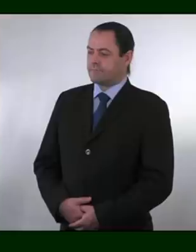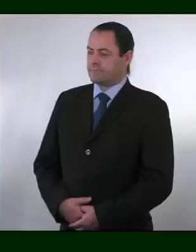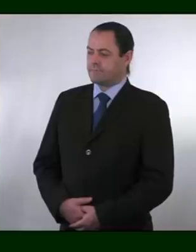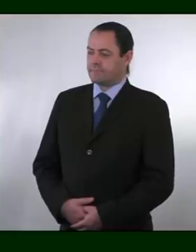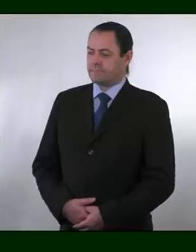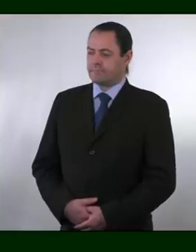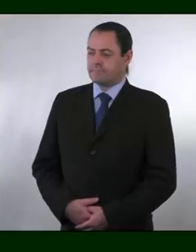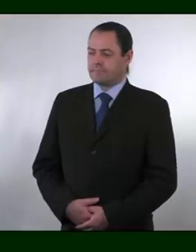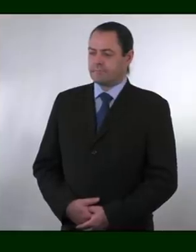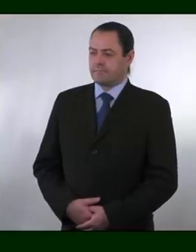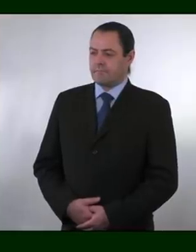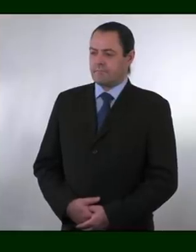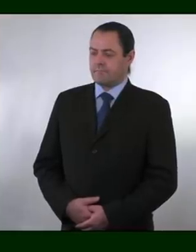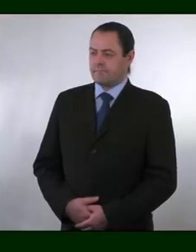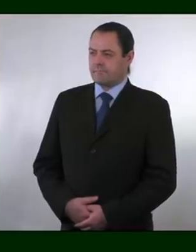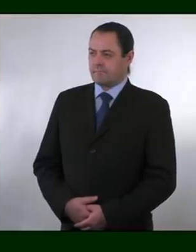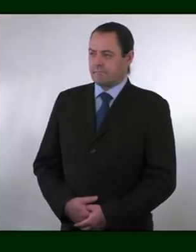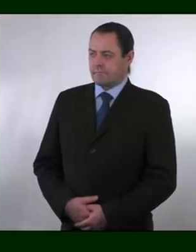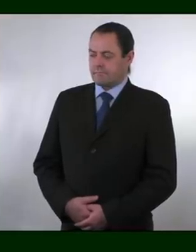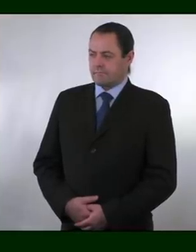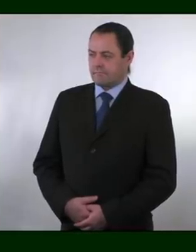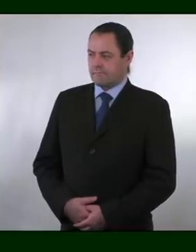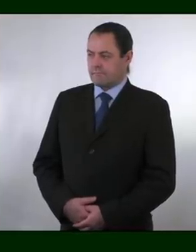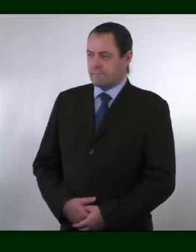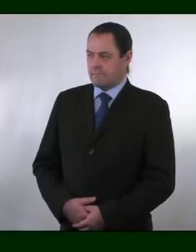Prime Minister The Prime Minister was asked— Engagements >>Anna McMorrin (Cardiff North) (Lab) If he will list his